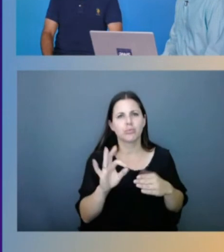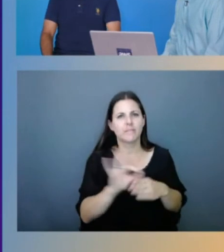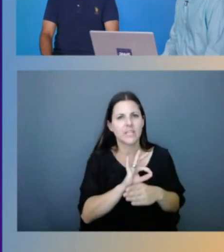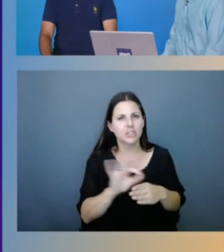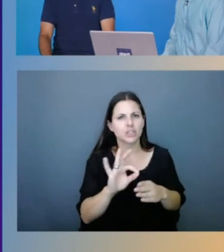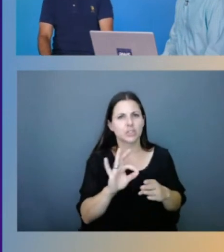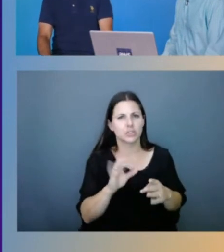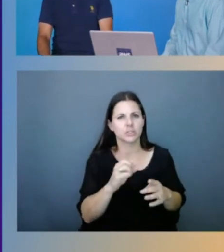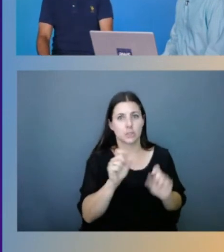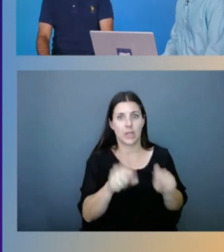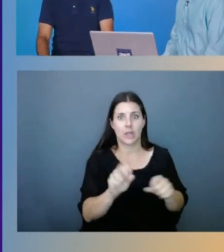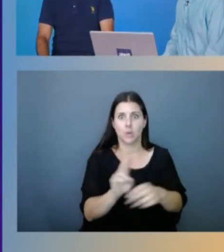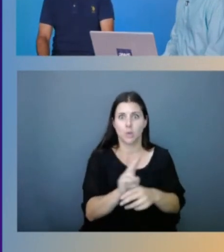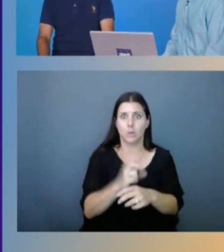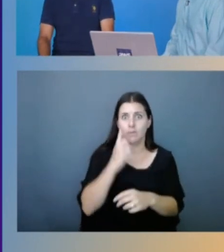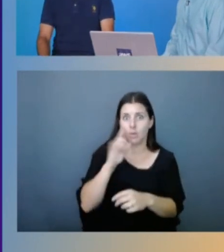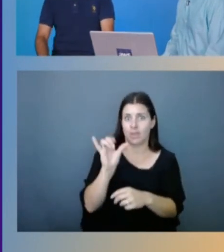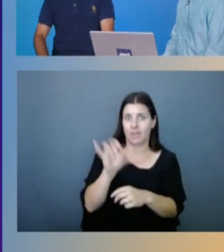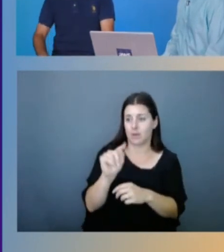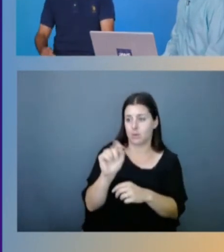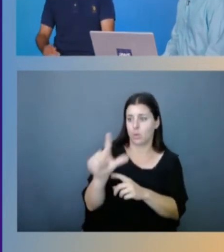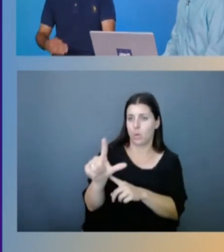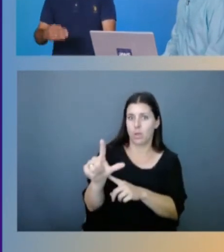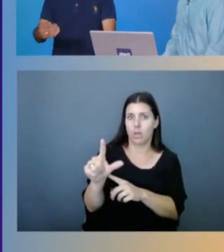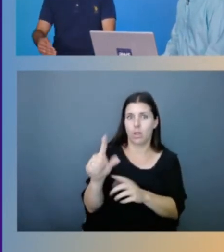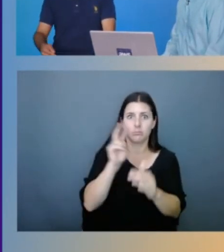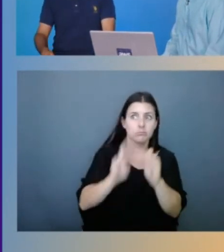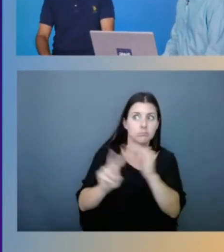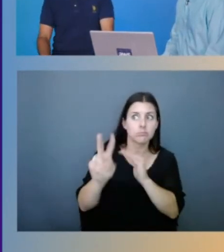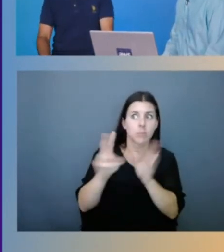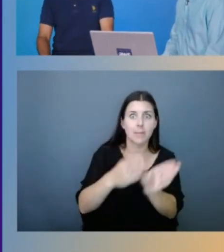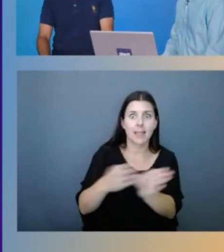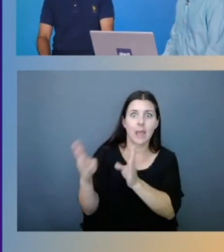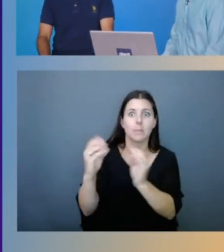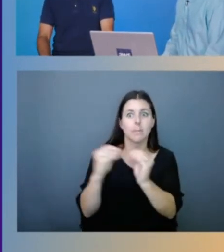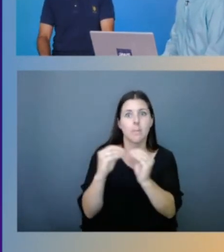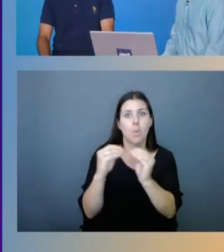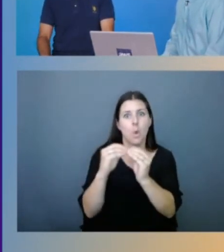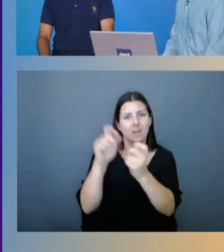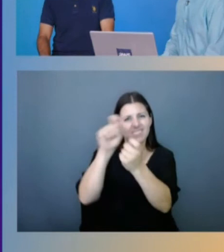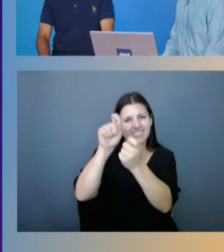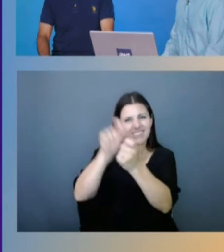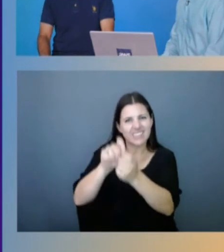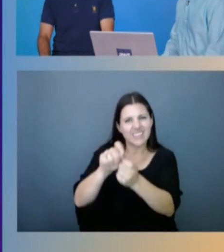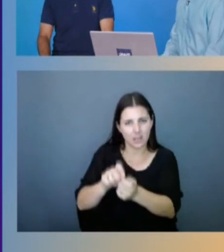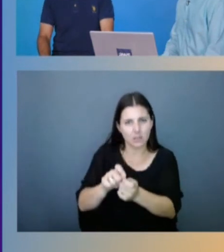in the roadmap we have. We are planning to go more granular on this tool and we are planning to add more functionalities